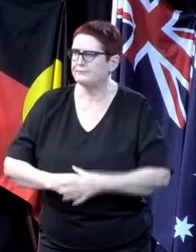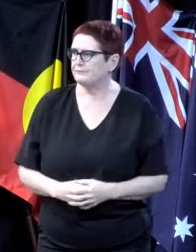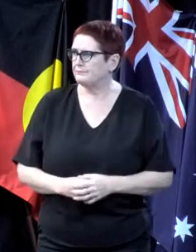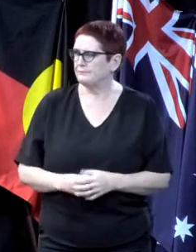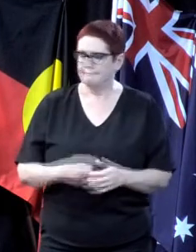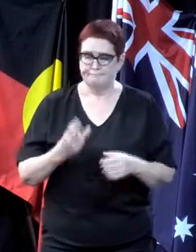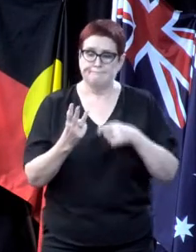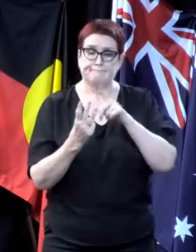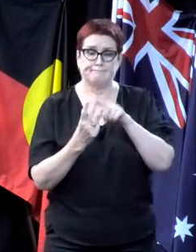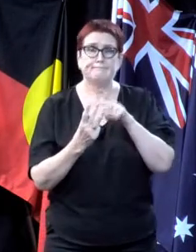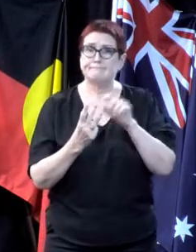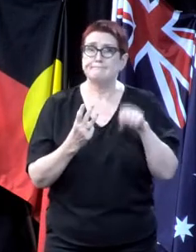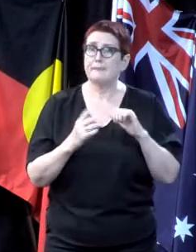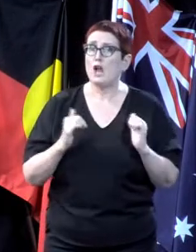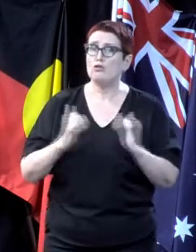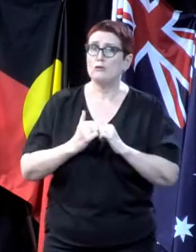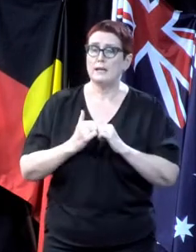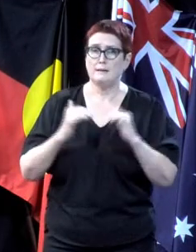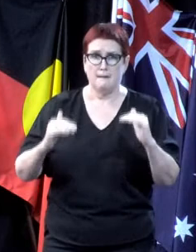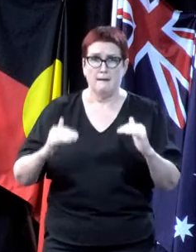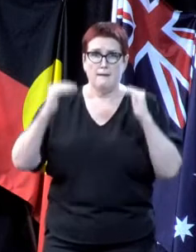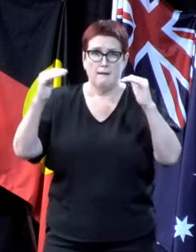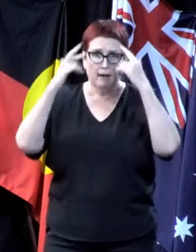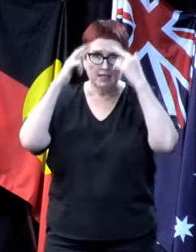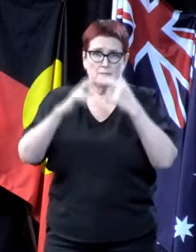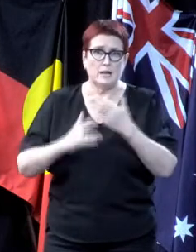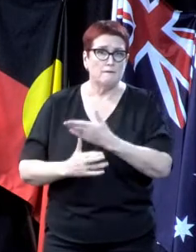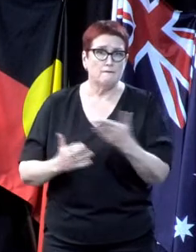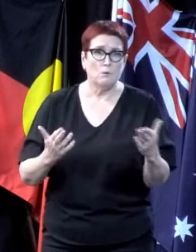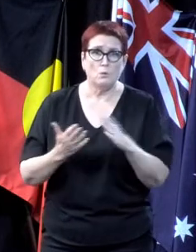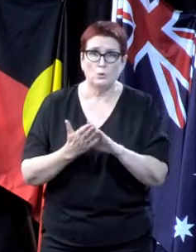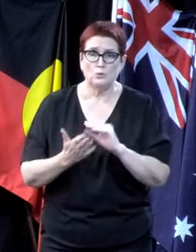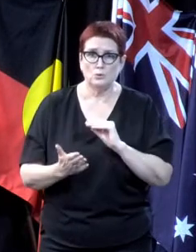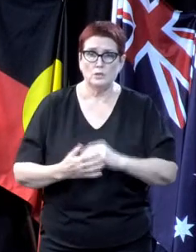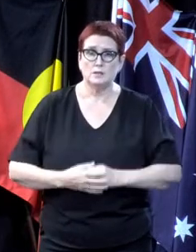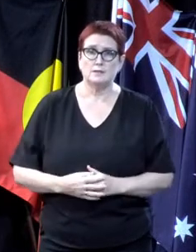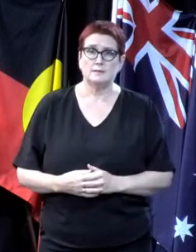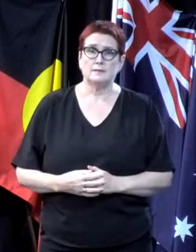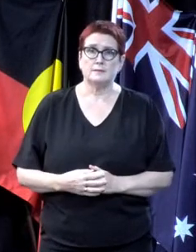High expectations for our students, but high expectations for our teachers and